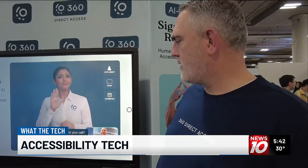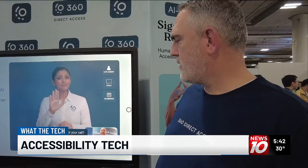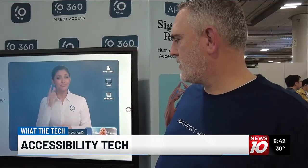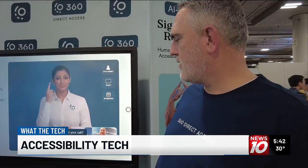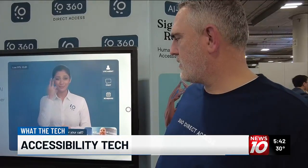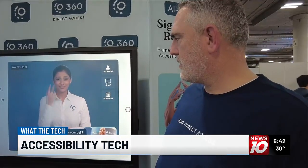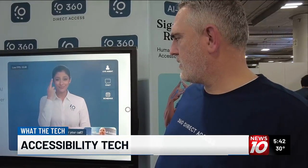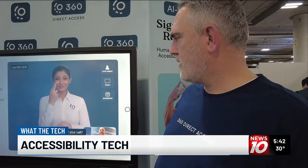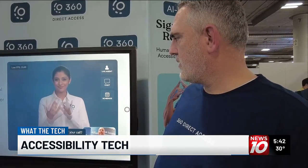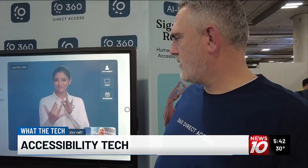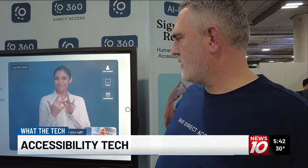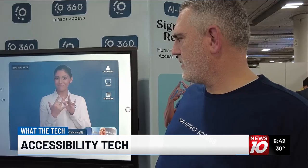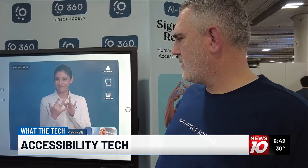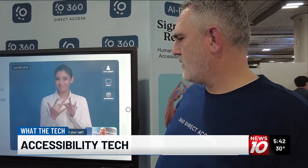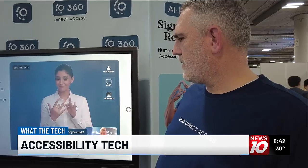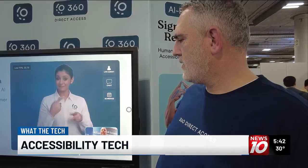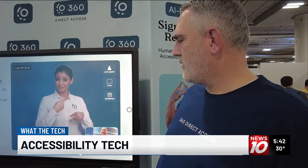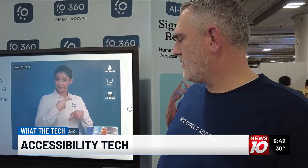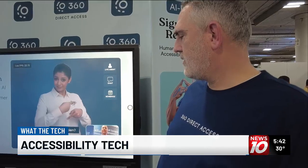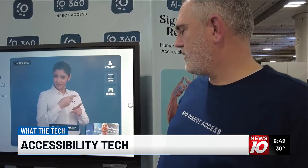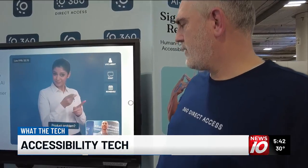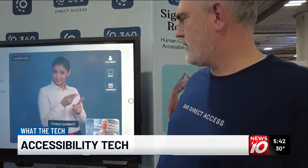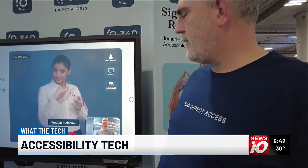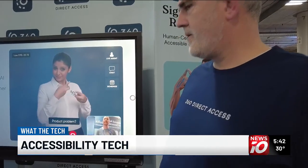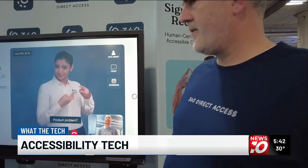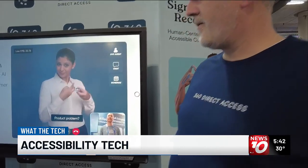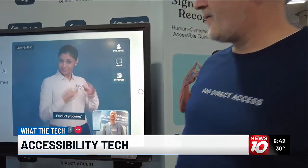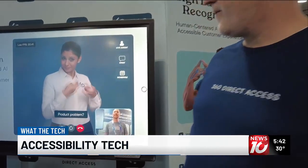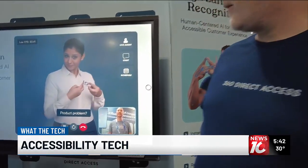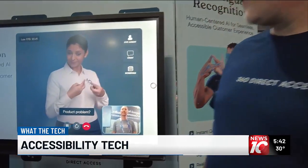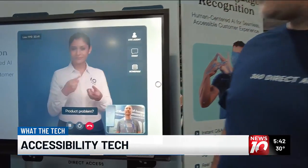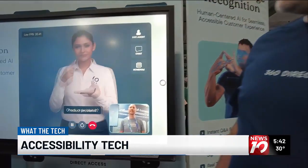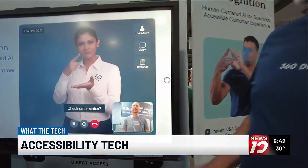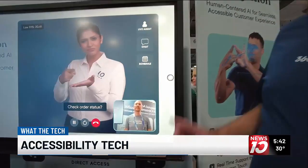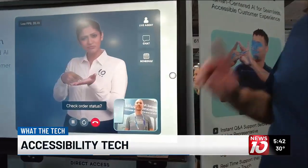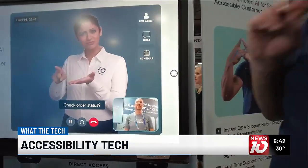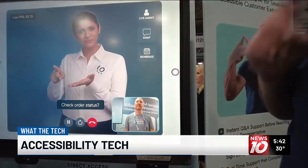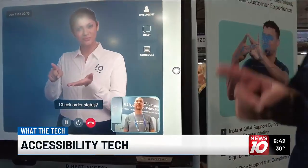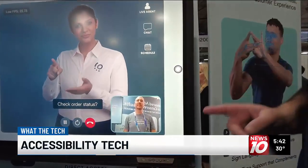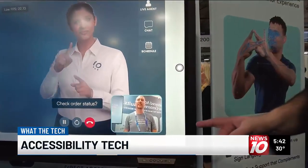DIRECT ACCESS. IT HELPS PEOPLE DIRECT ACCESS. IT HELPS PEOPLE WHO DIRECT ACCESS. IT HELPS PEOPLE WHO ARE DIRECT ACCESS. IT HELPS PEOPLE WHO ARE DEAF DIRECT ACCESS. IT HELPS PEOPLE WHO ARE DEAF TO DIRECT ACCESS. IT HELPS PEOPLE WHO ARE DEAF TO GET DIRECT ACCESS. IT HELPS PEOPLE WHO ARE DEAF TO GET LIVE WHO ARE DEAF TO GET LIVE WHO ARE DEAF TO GET LIVE CUSTOMER WHO ARE DEAF TO GET LIVE CUSTOMER SUPPORT WHO ARE DEAF TO GET LIVE CUSTOMER SUPPORT FOR WHO ARE DEAF TO GET LIVE CUSTOMER SUPPORT FOR THE WHO ARE DEAF TO GET LIVE CUSTOMER SUPPORT FOR THE TECH CUSTOMER SUPPORT FOR THE TECH CUSTOMER SUPPORT FOR THE TECH DEVICES CUSTOMER SUPPORT FOR THE TECH DEVICES SAID CUSTOMER SUPPORT FOR THE TECH DEVICES SAID OF CUSTOMER SUPPORT FOR THE TECH DEVICES SAID OF STRUGGLING DEVICES SAID OF STRUGGLING DEVICES SAID OF STRUGGLING WITH DEVICES SAID OF STRUGGLING WITH PHONE